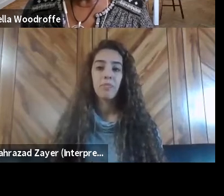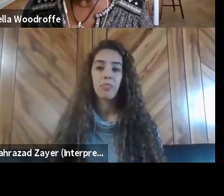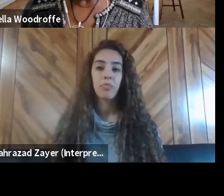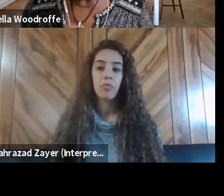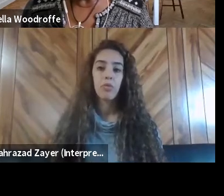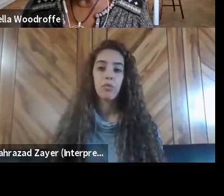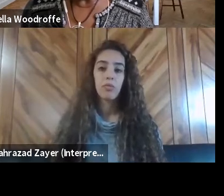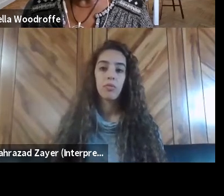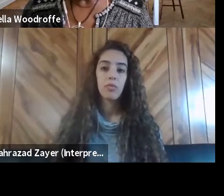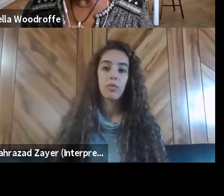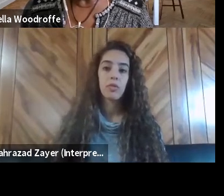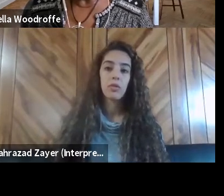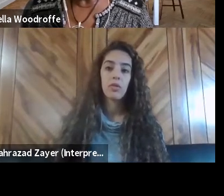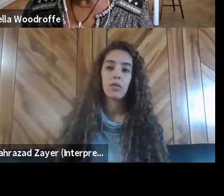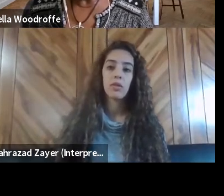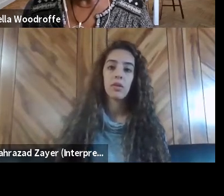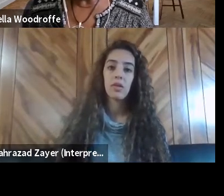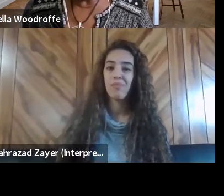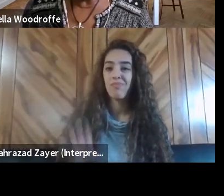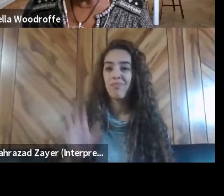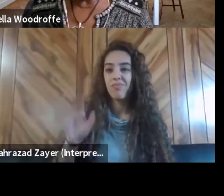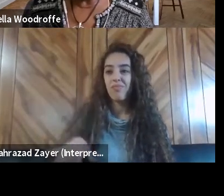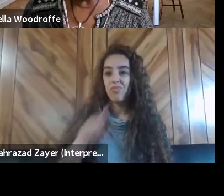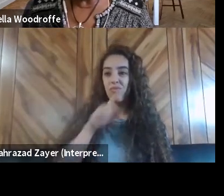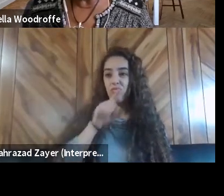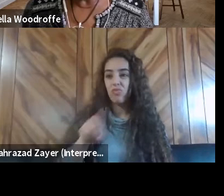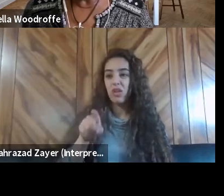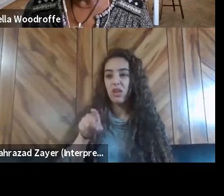reason to explain it. It didn't change anything. And I think